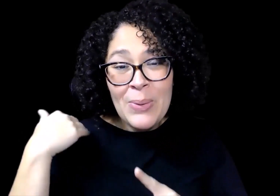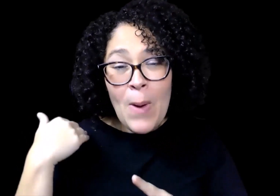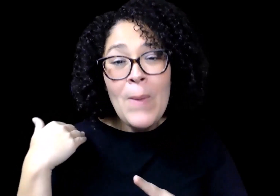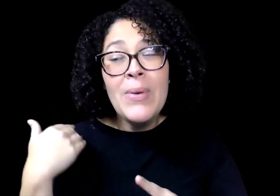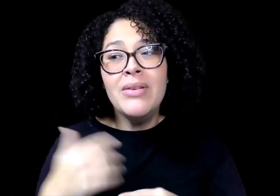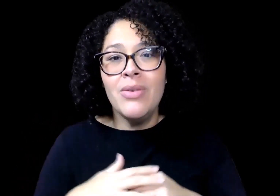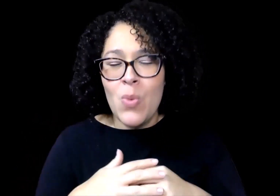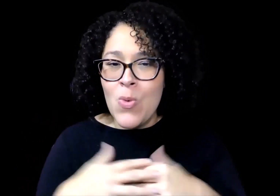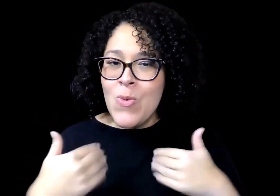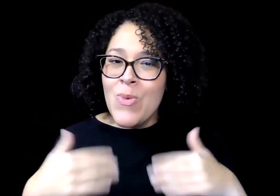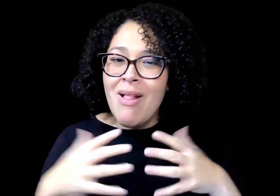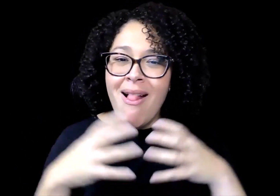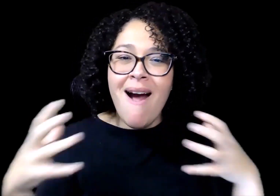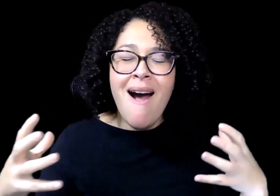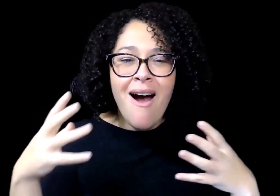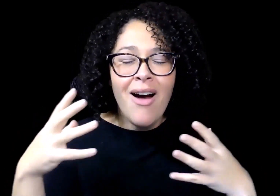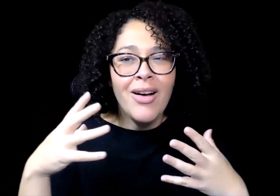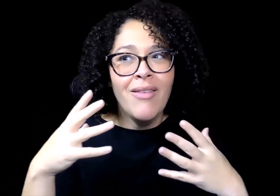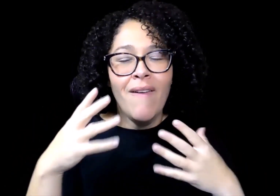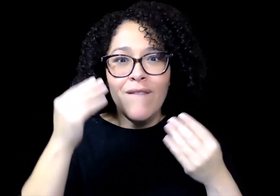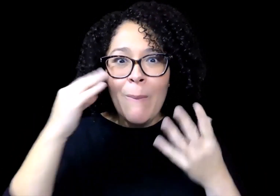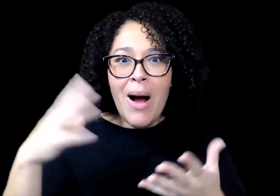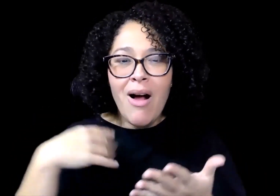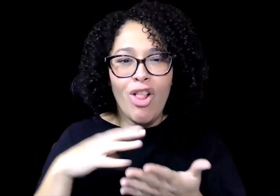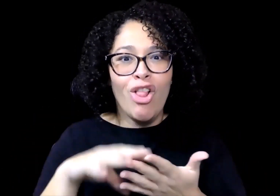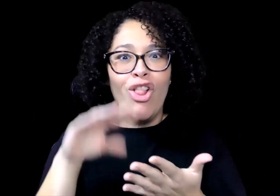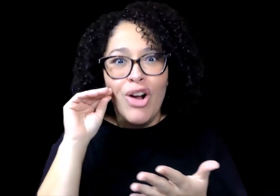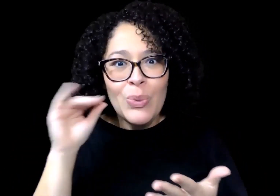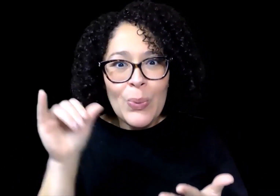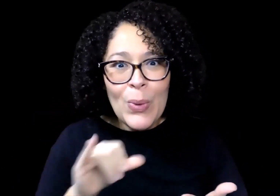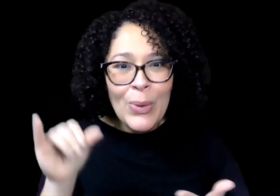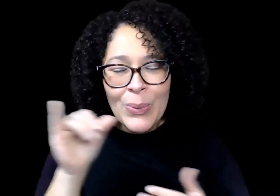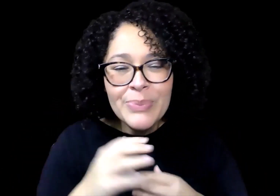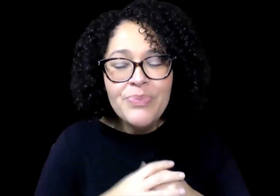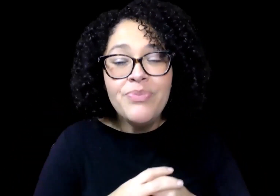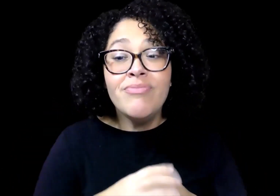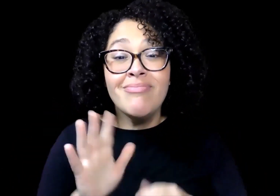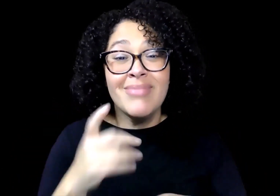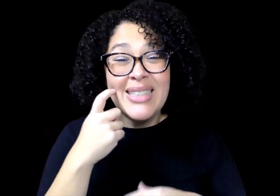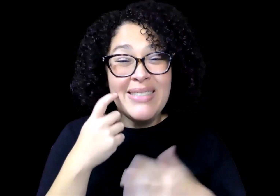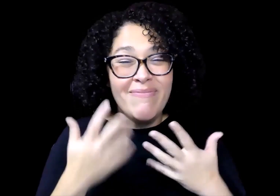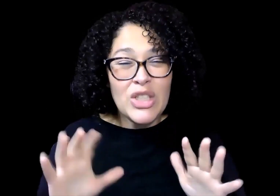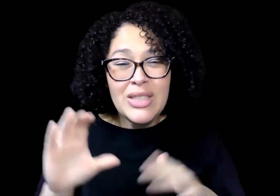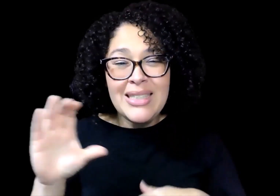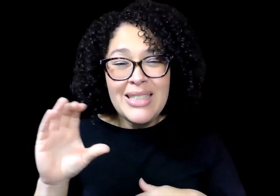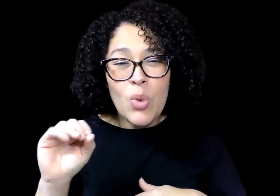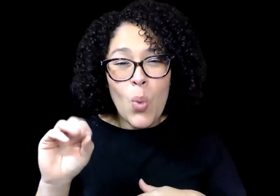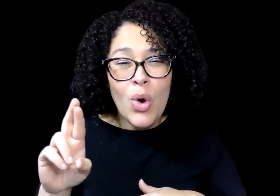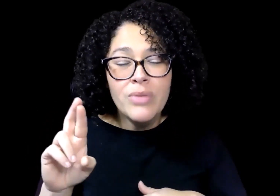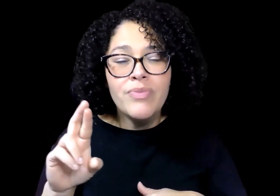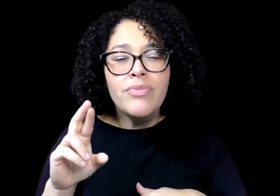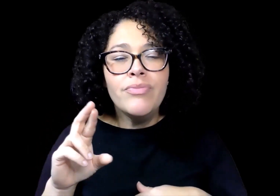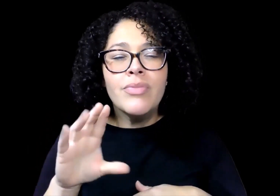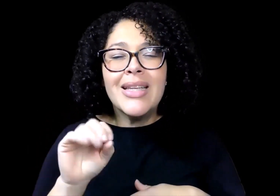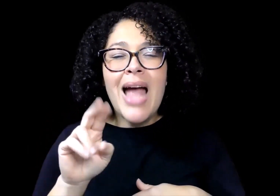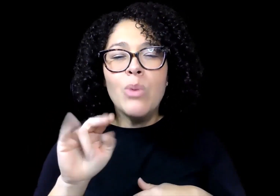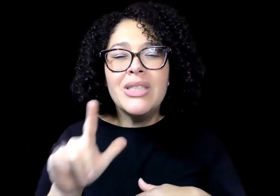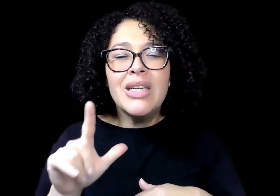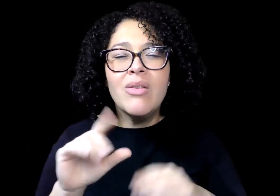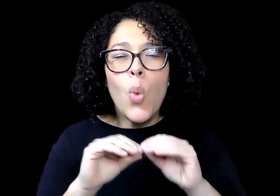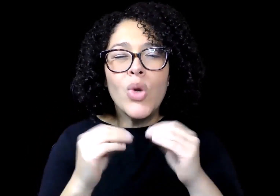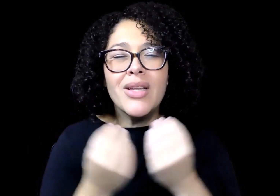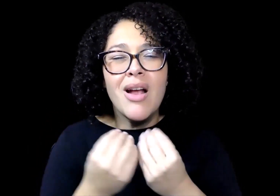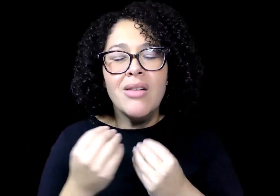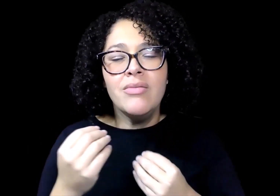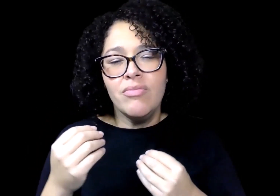I just started that job six months ago and I've learned so much we just finished the core training